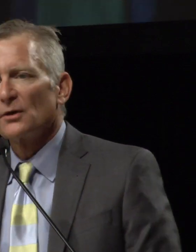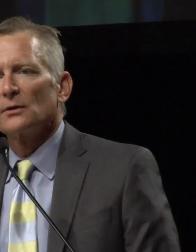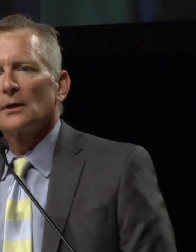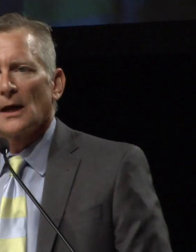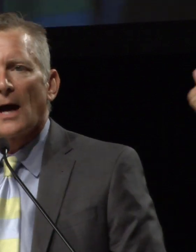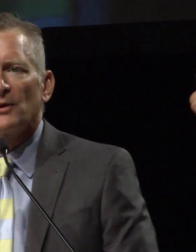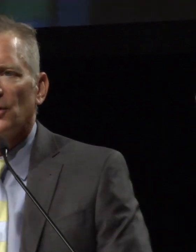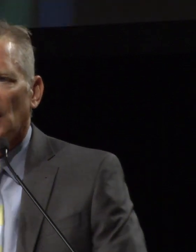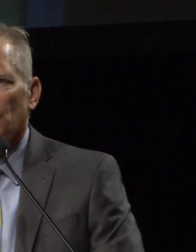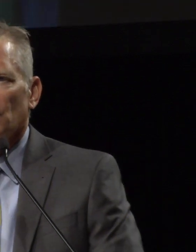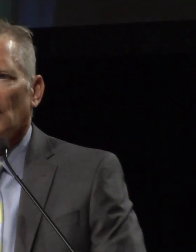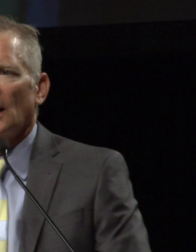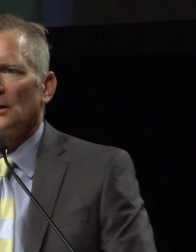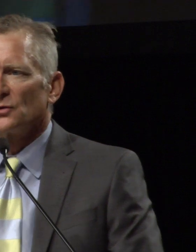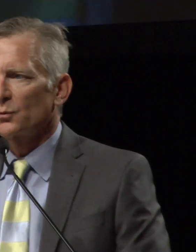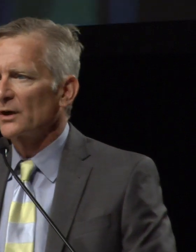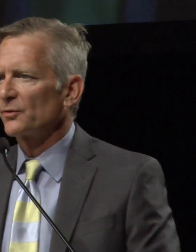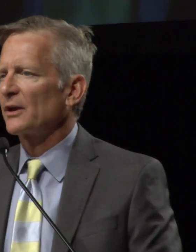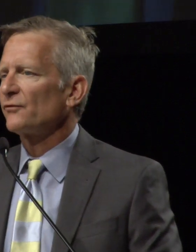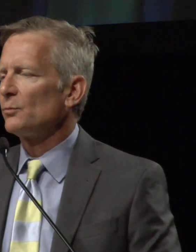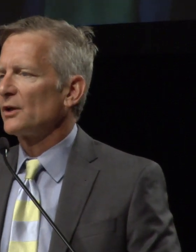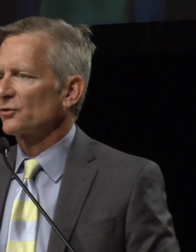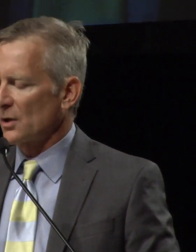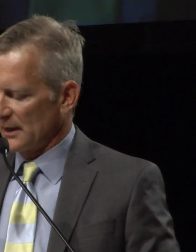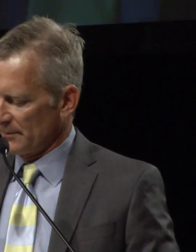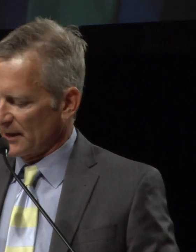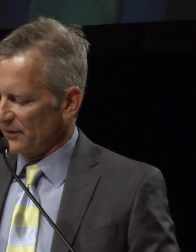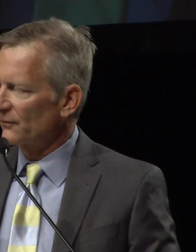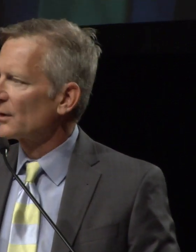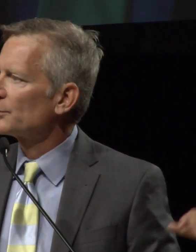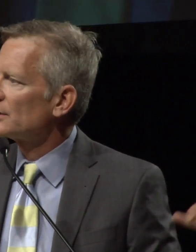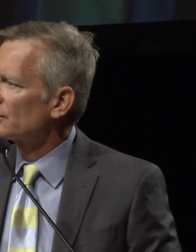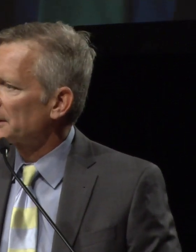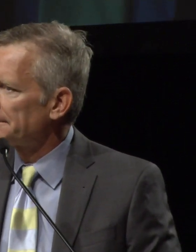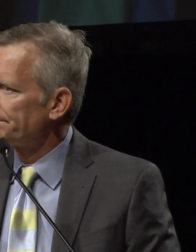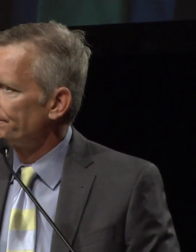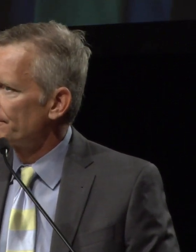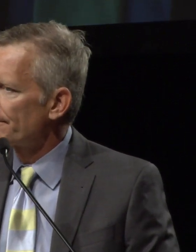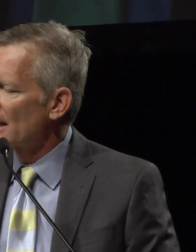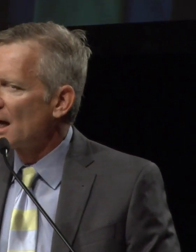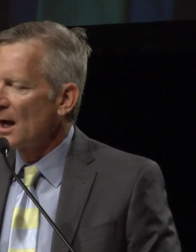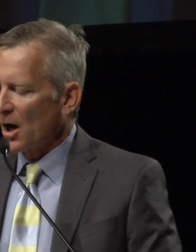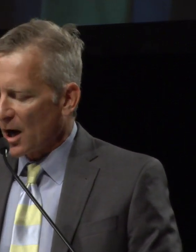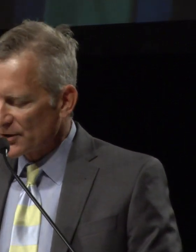SHARED COMMON THEMES. I JUST WANT TO SPEND A FEW MINUTES TALKING ABOUT THEM VERY BRIEFLY.